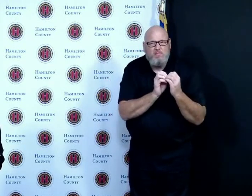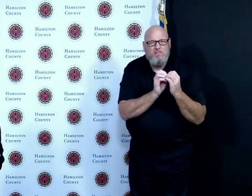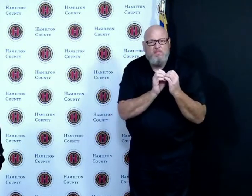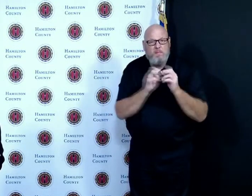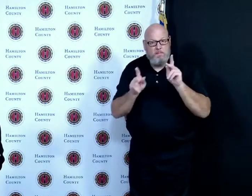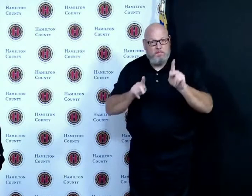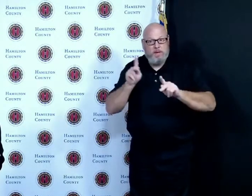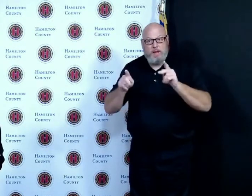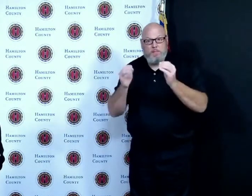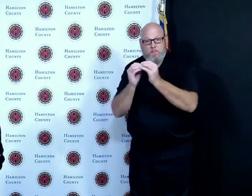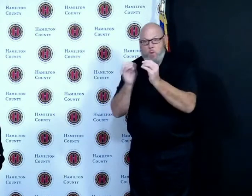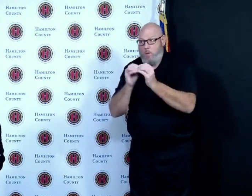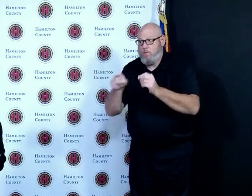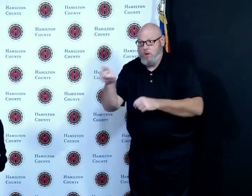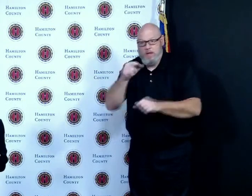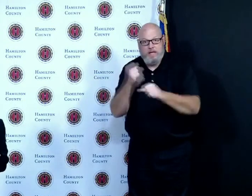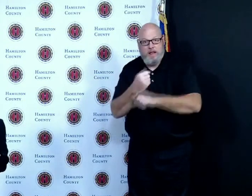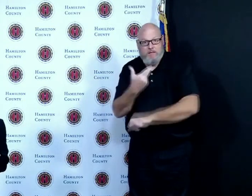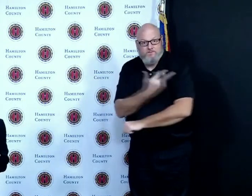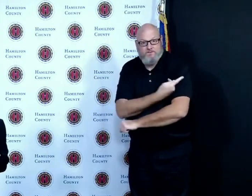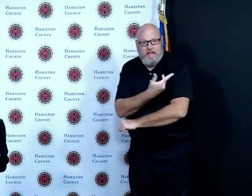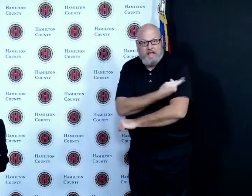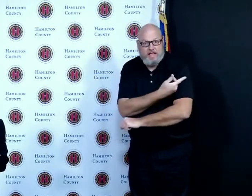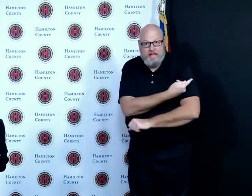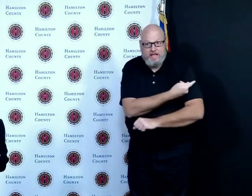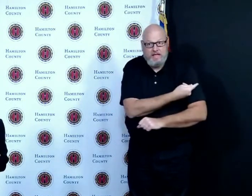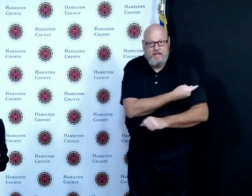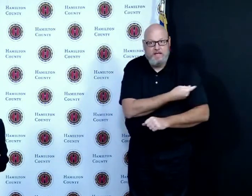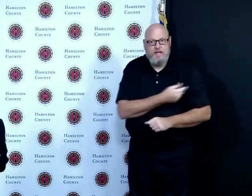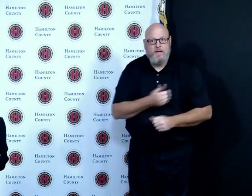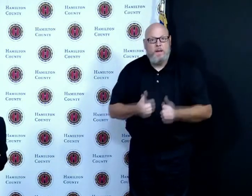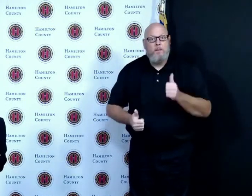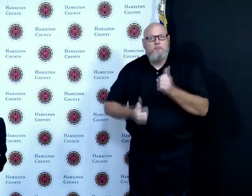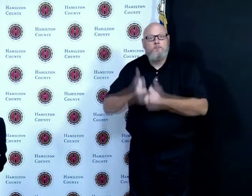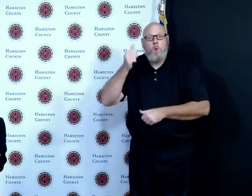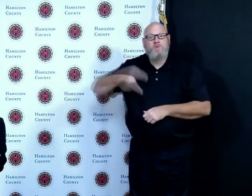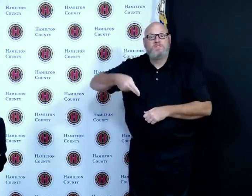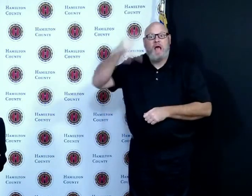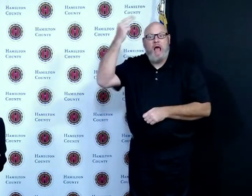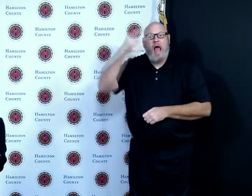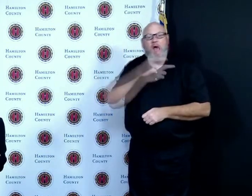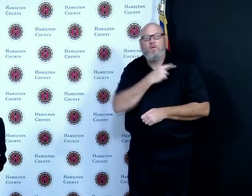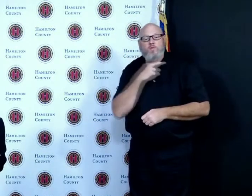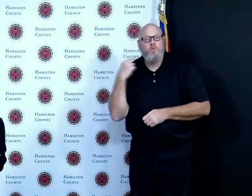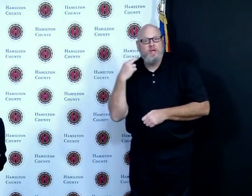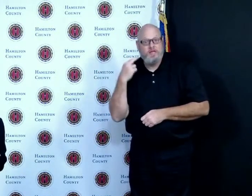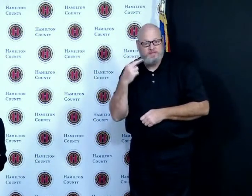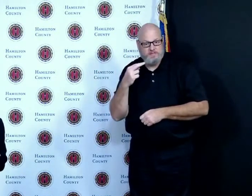outside their bubble because of the spread of the community spread in our communities experts